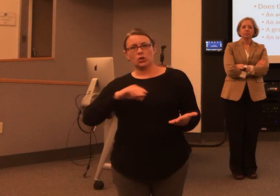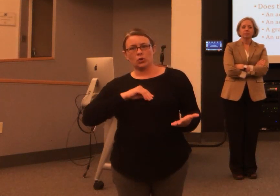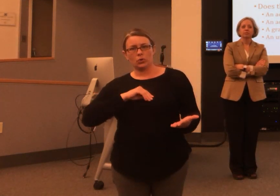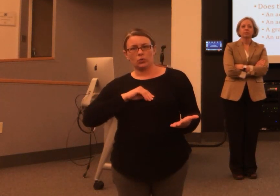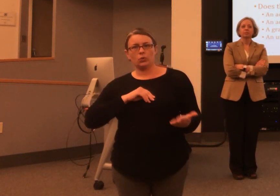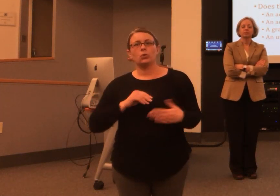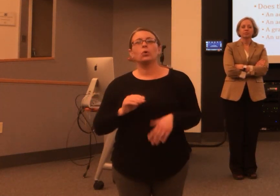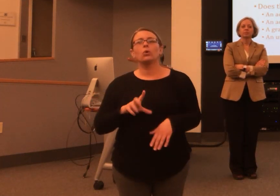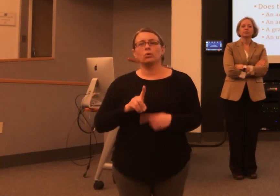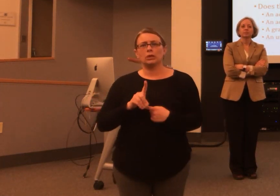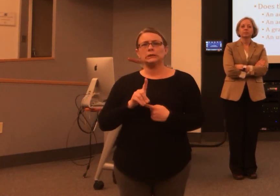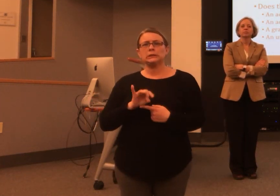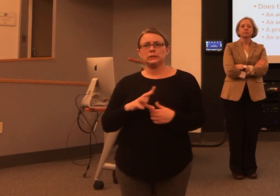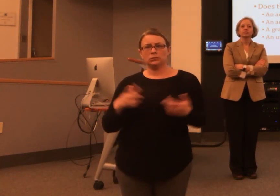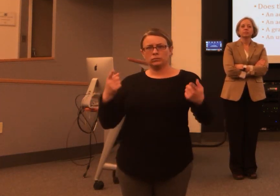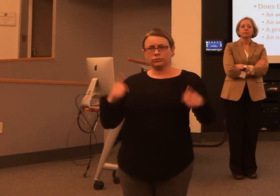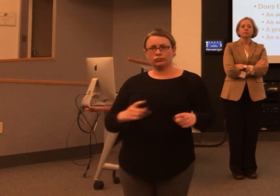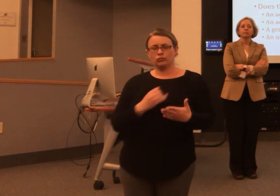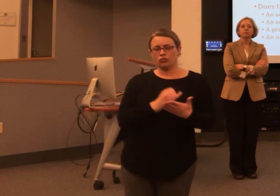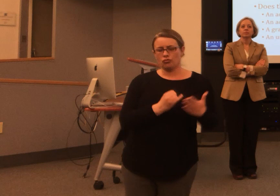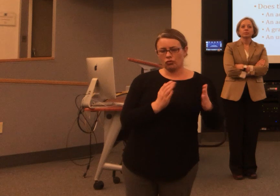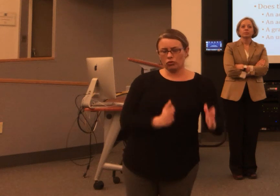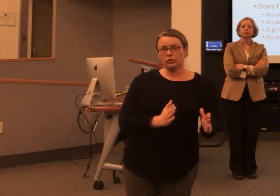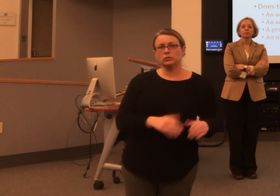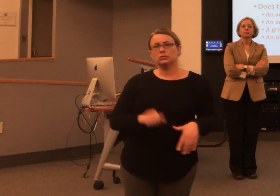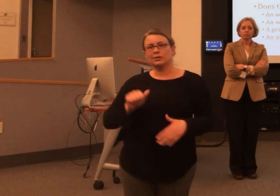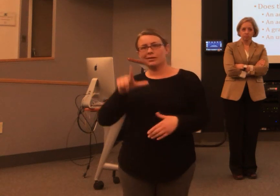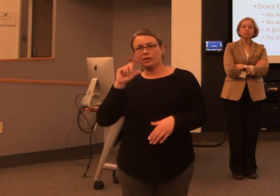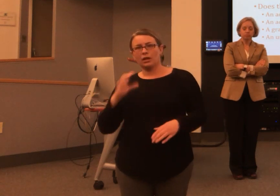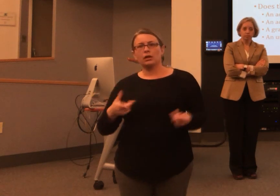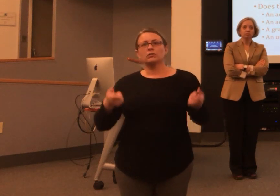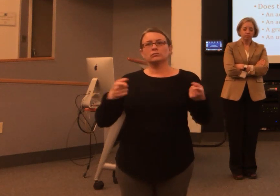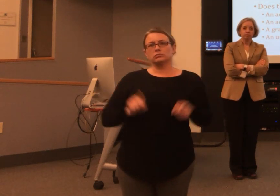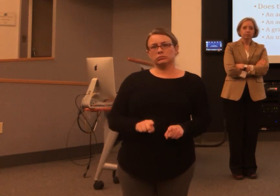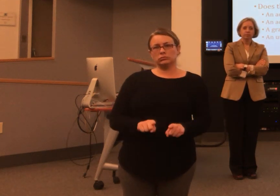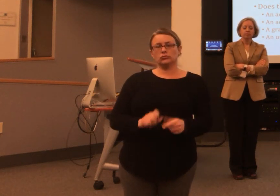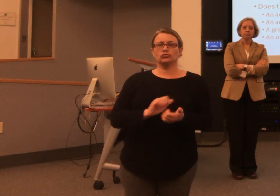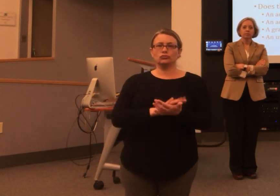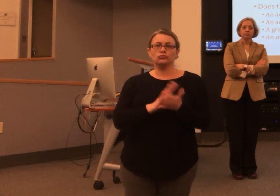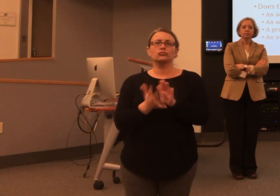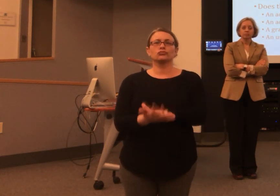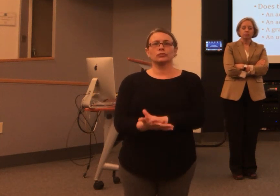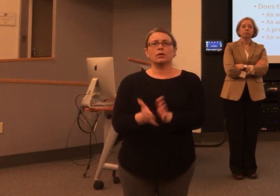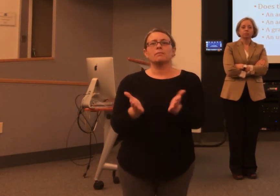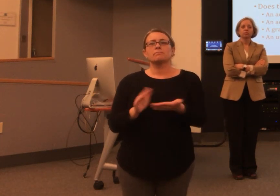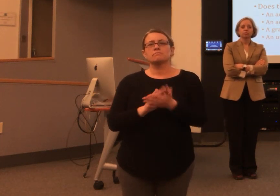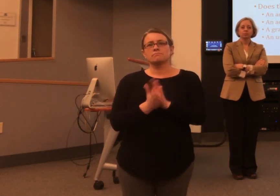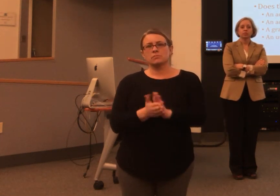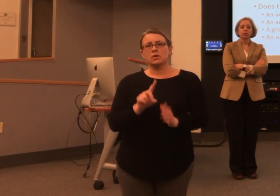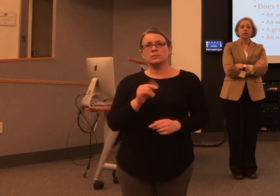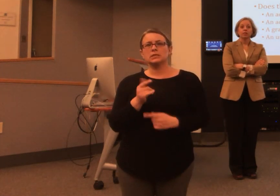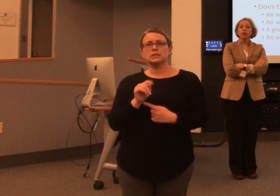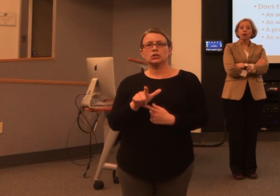And you said artwork to become a digital image and from that it would be opposed to copyright.